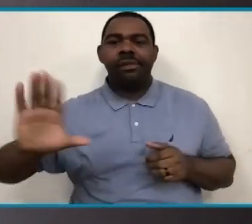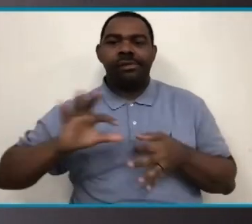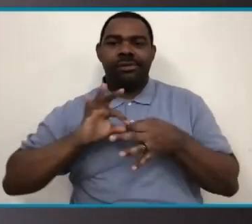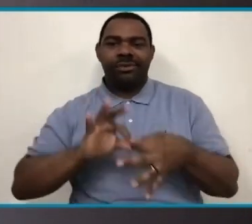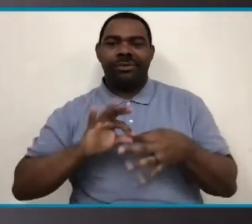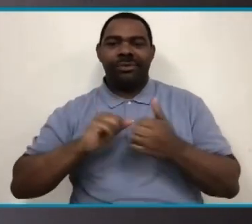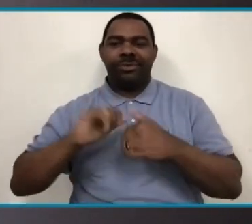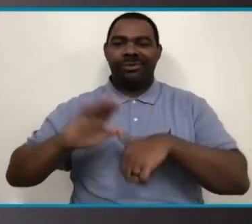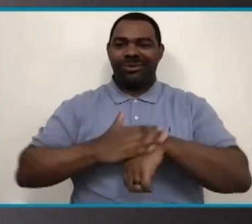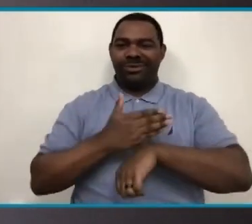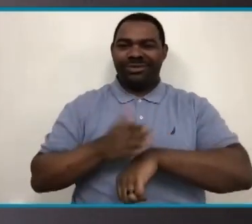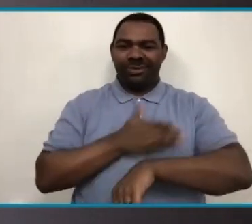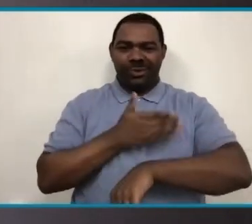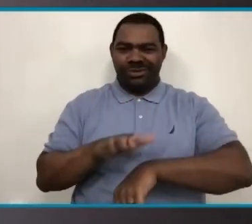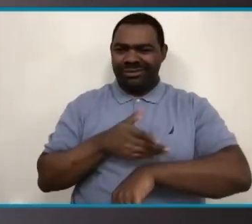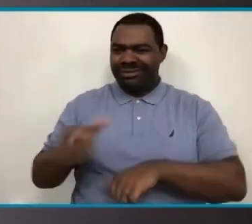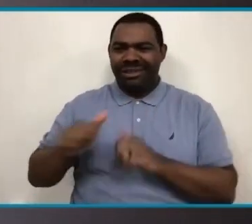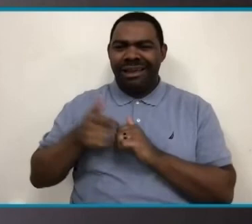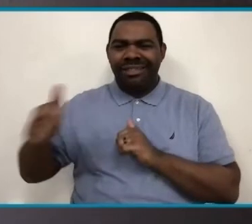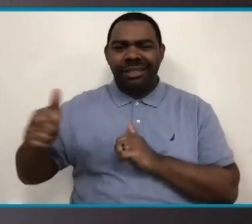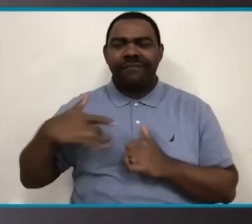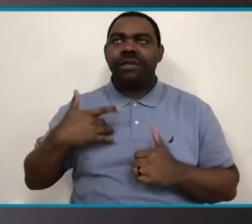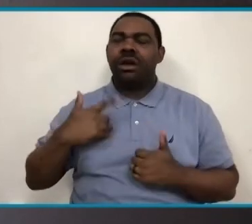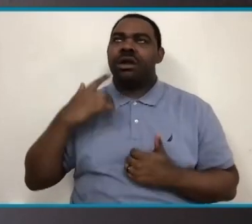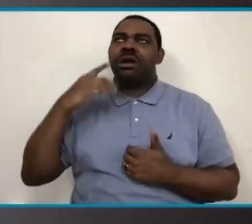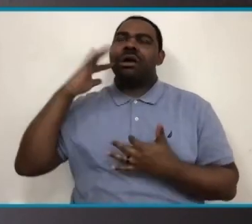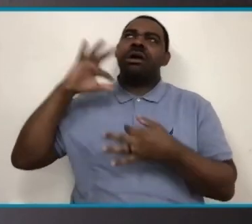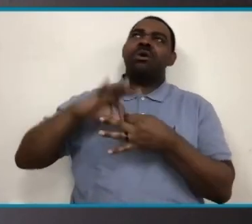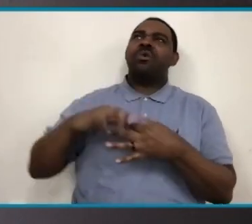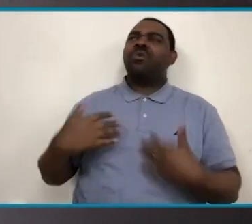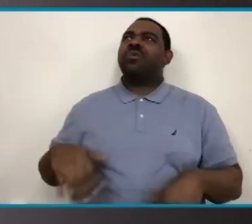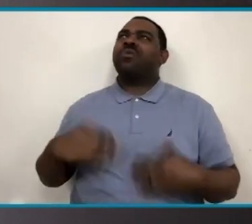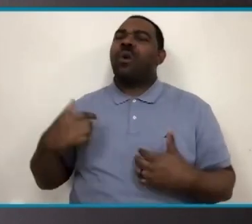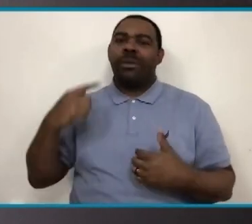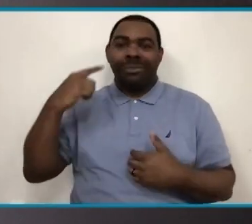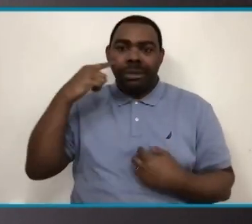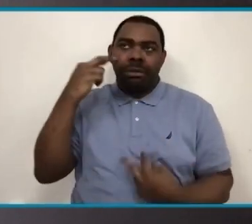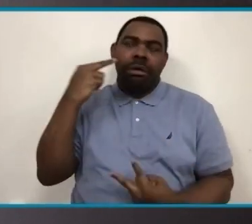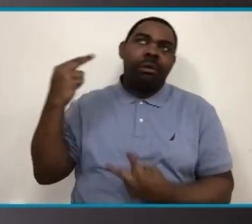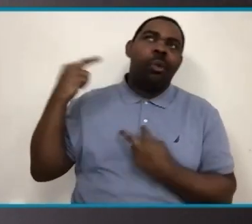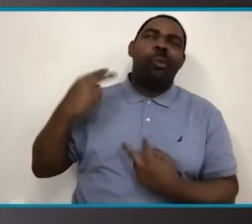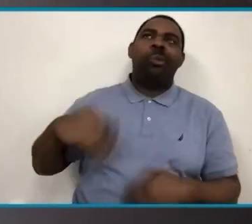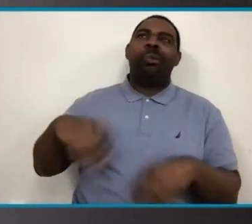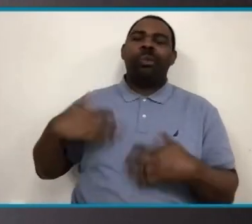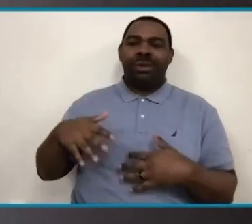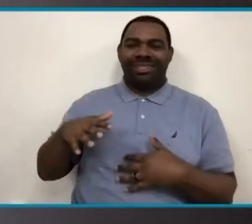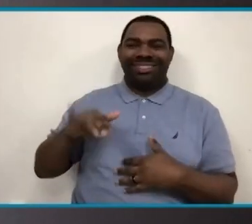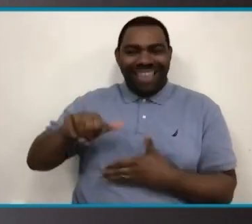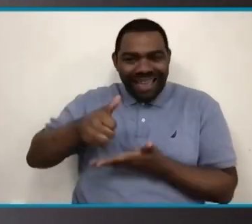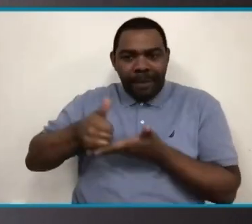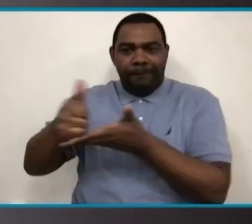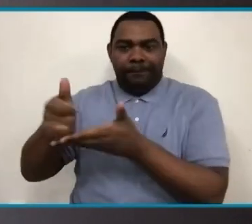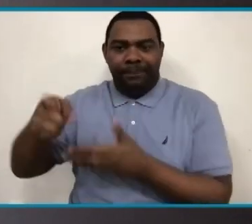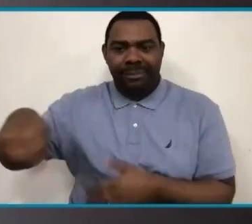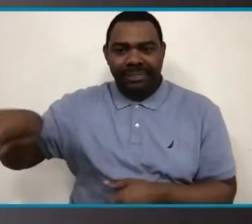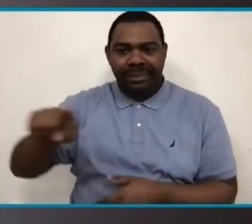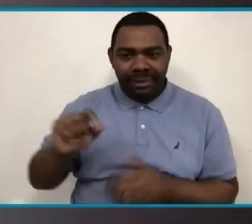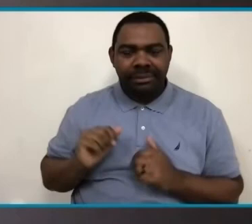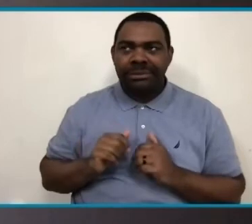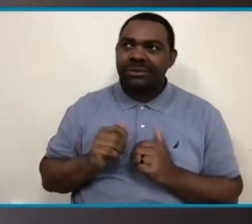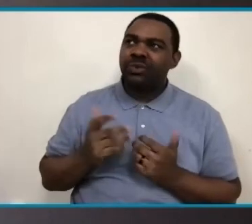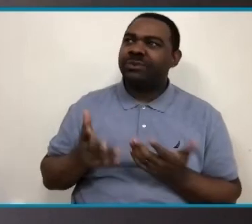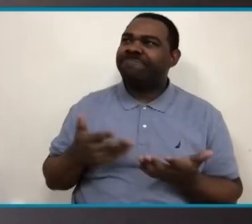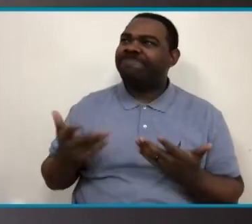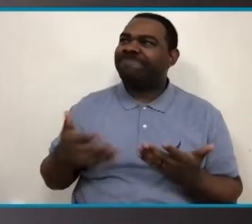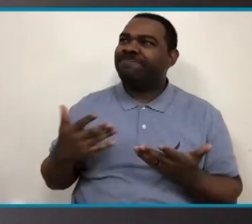associations with it that actually help them be able to use music in a positive way for